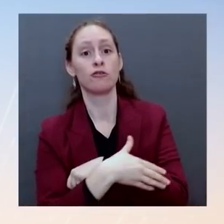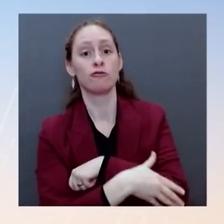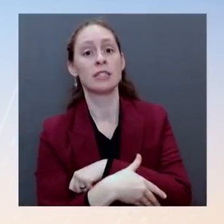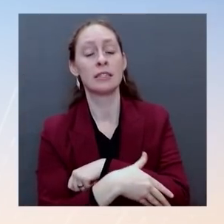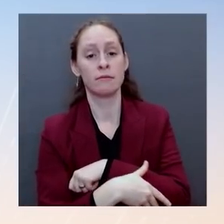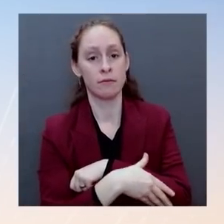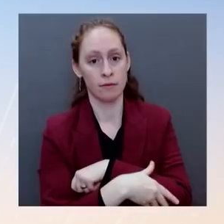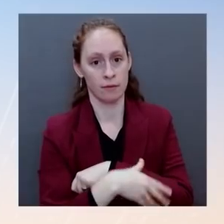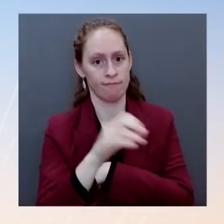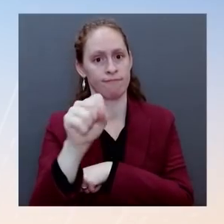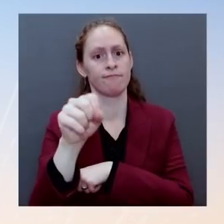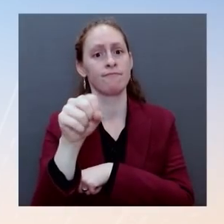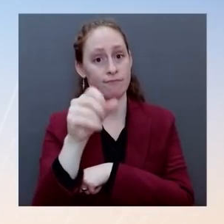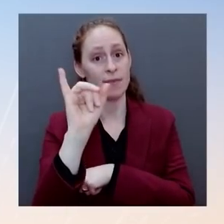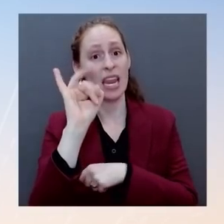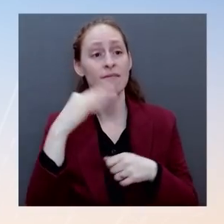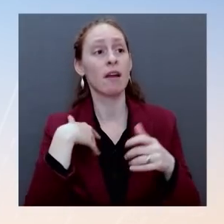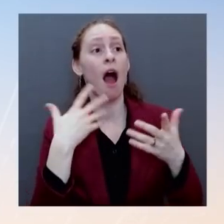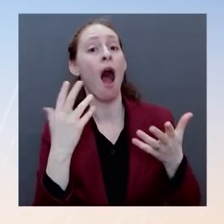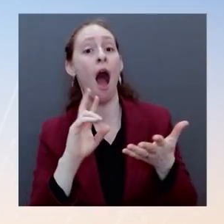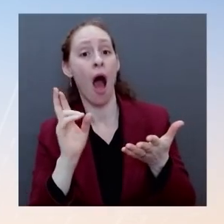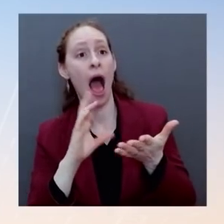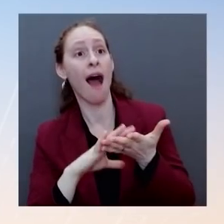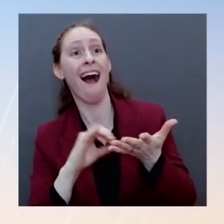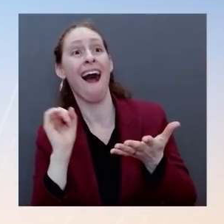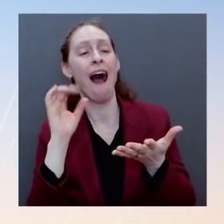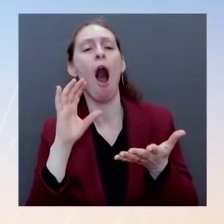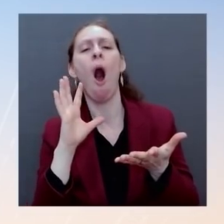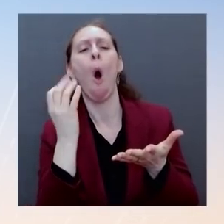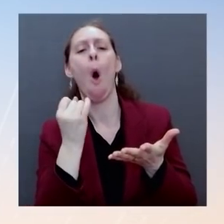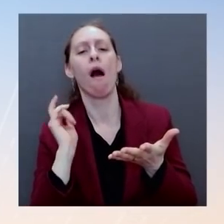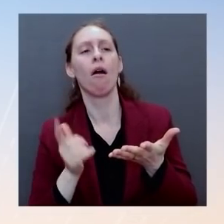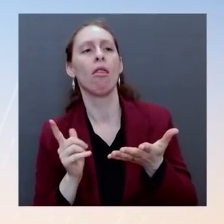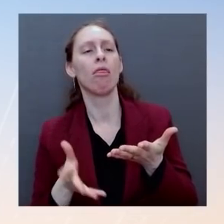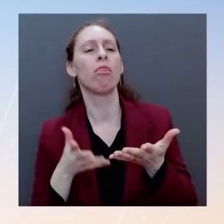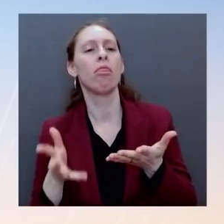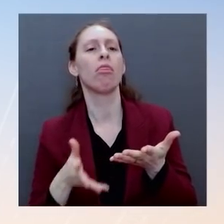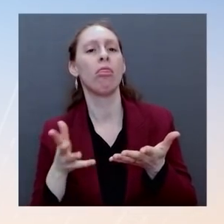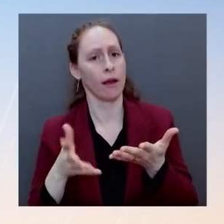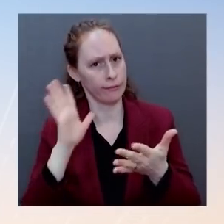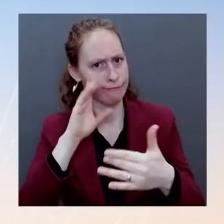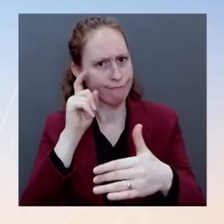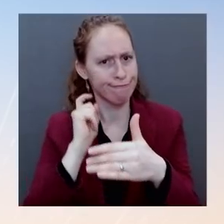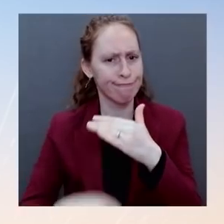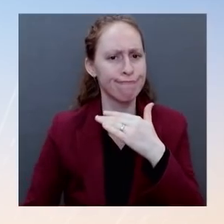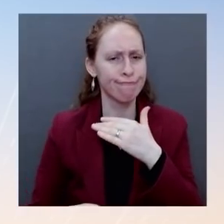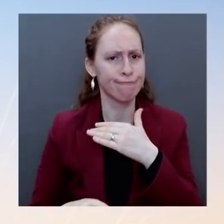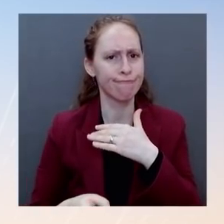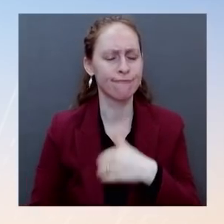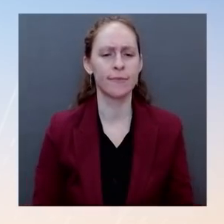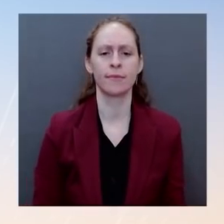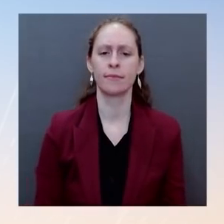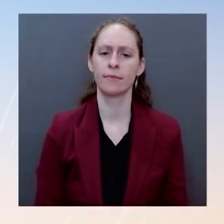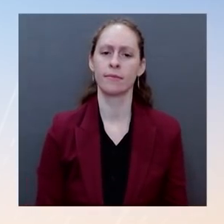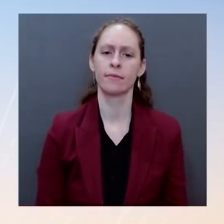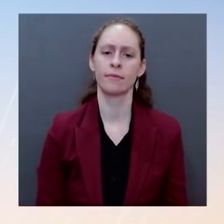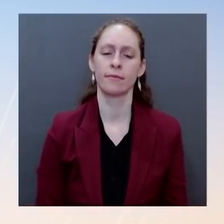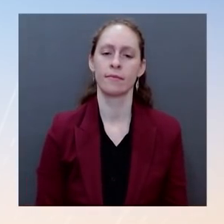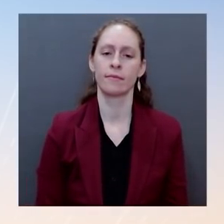But as you know, part of the announcement of those fees is to give everybody an opportunity to figure out is there a more efficient way to solve this than the imposition of those fees.